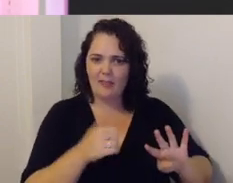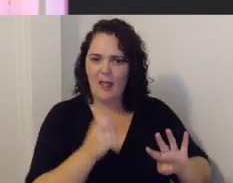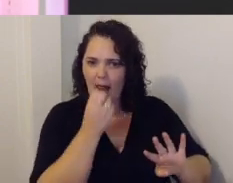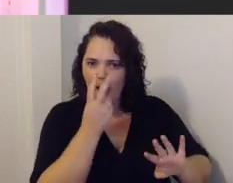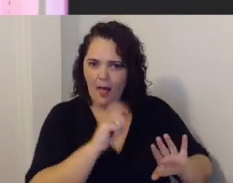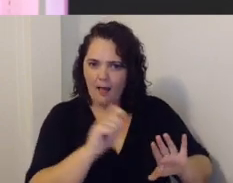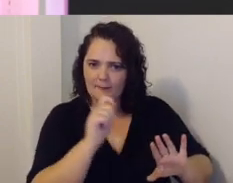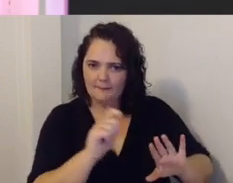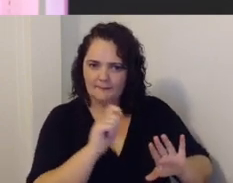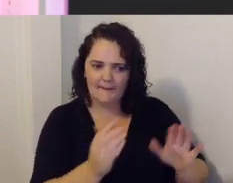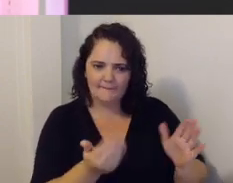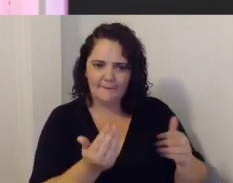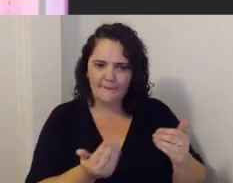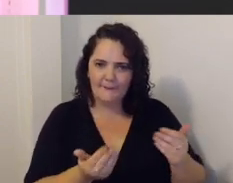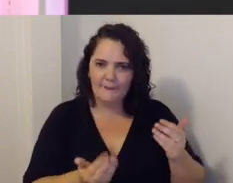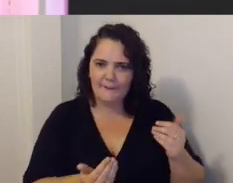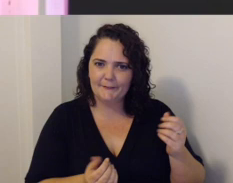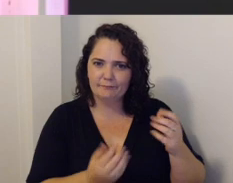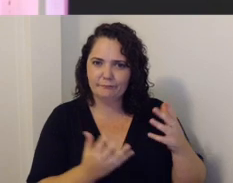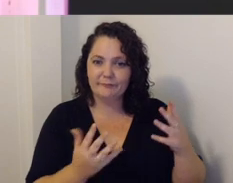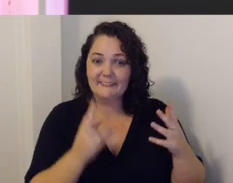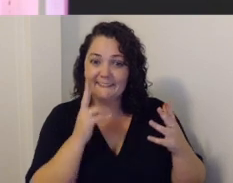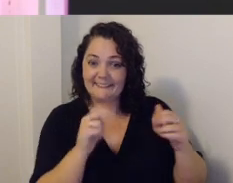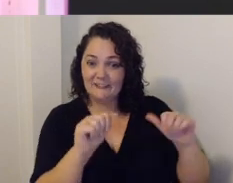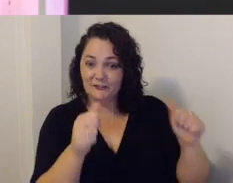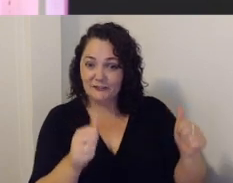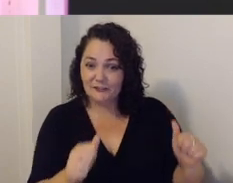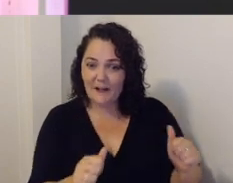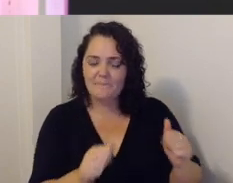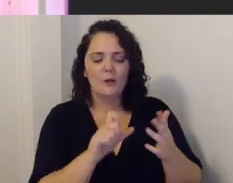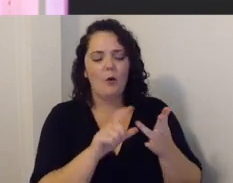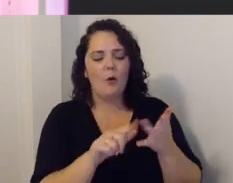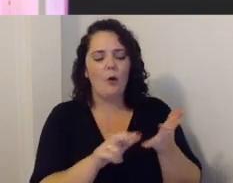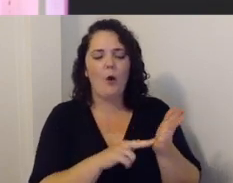see the the shape, the form and you see the contour, not because you've drawn a line